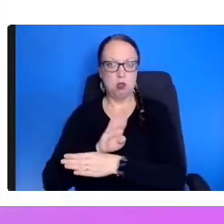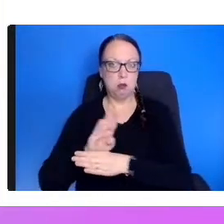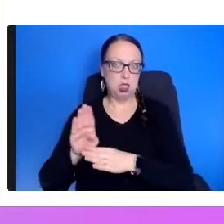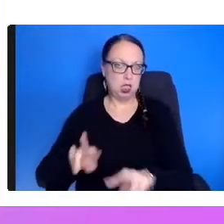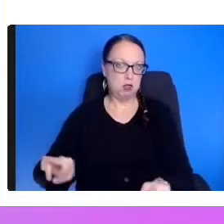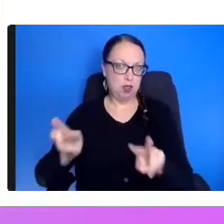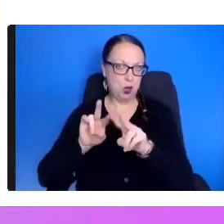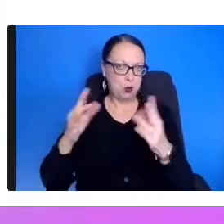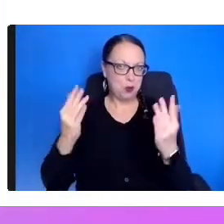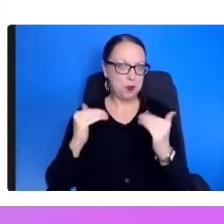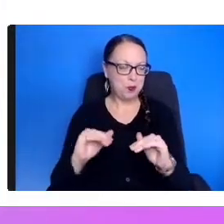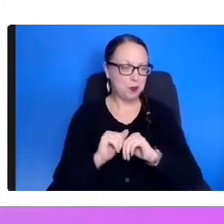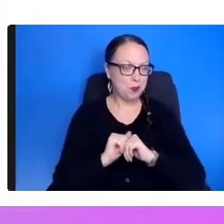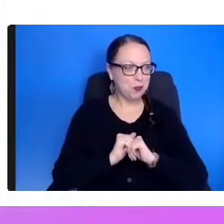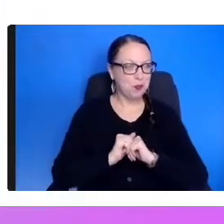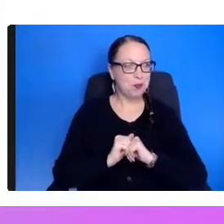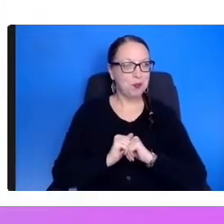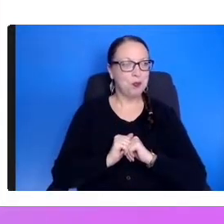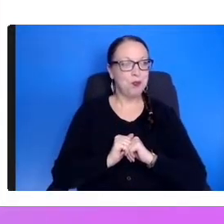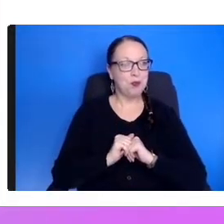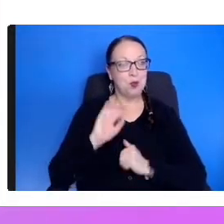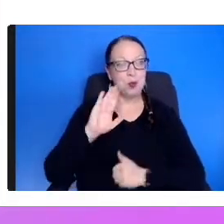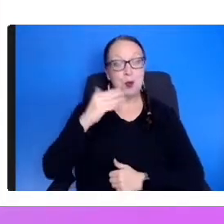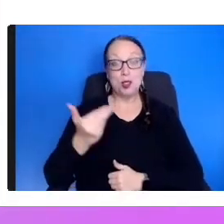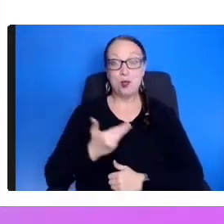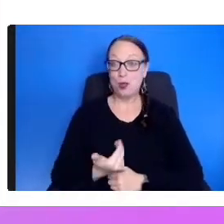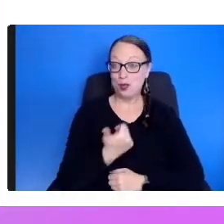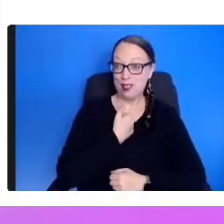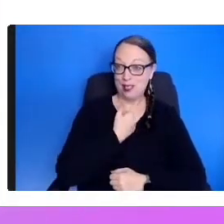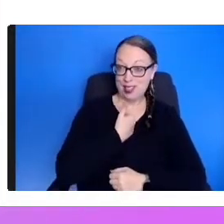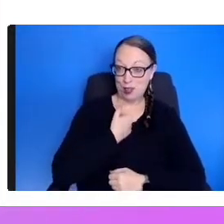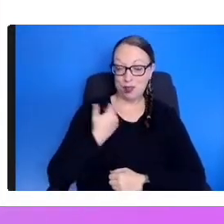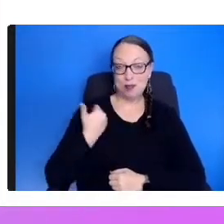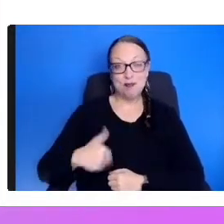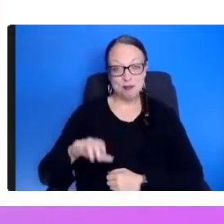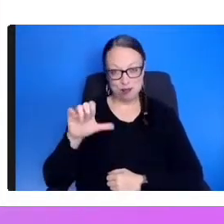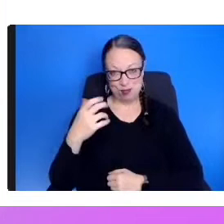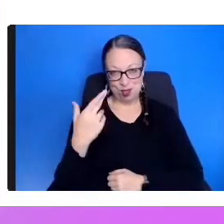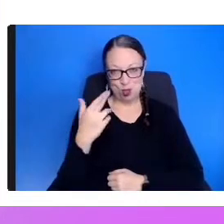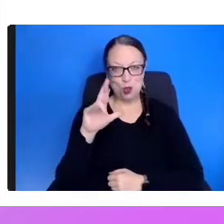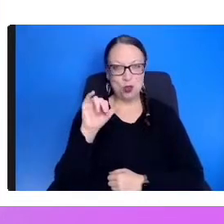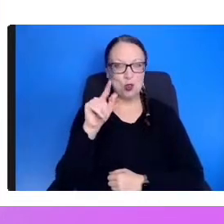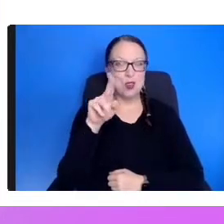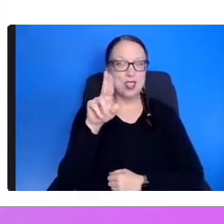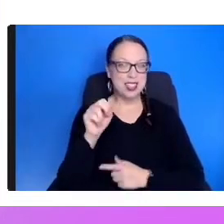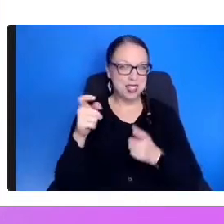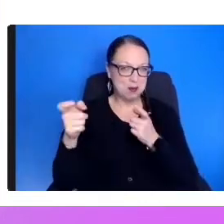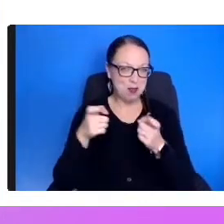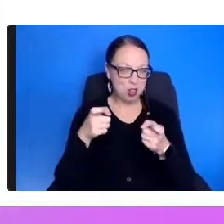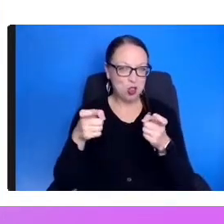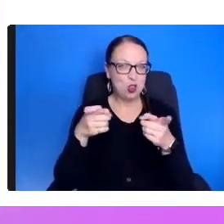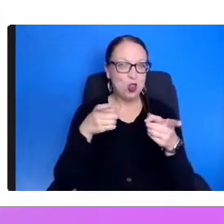Next slide. So to introduce ourselves hi I'm Christine, yes I'm the Managing Director of Open Inclusion